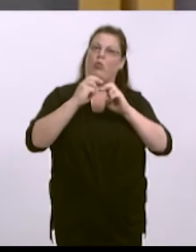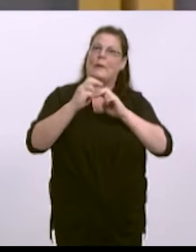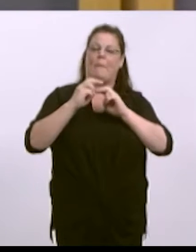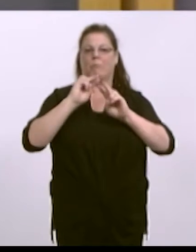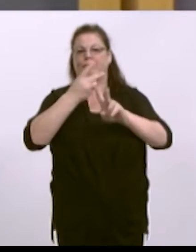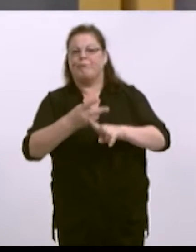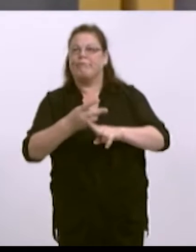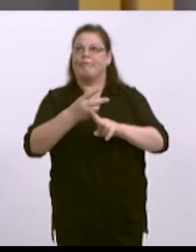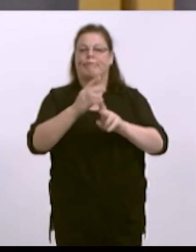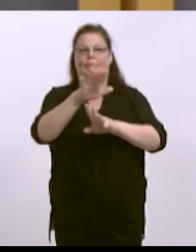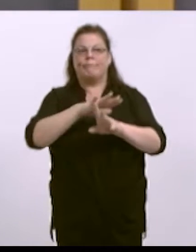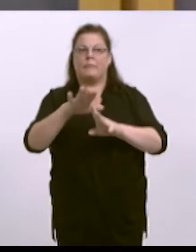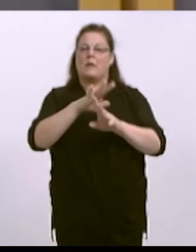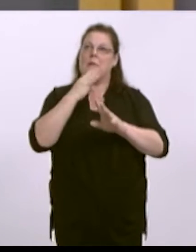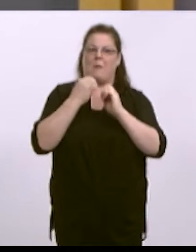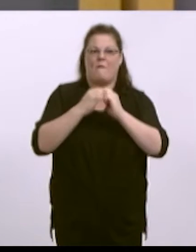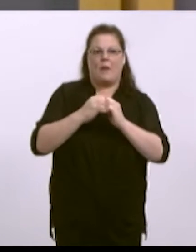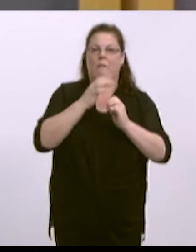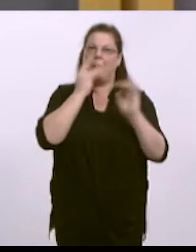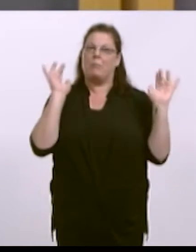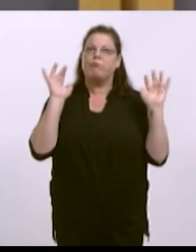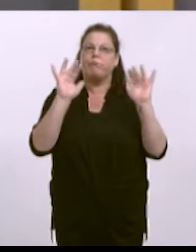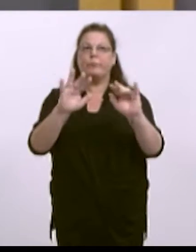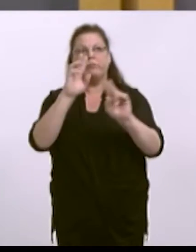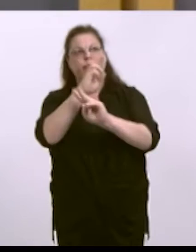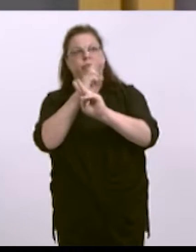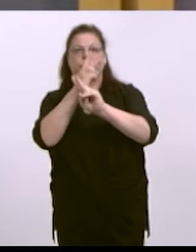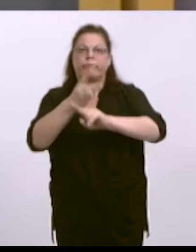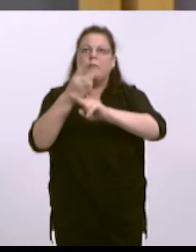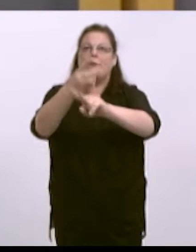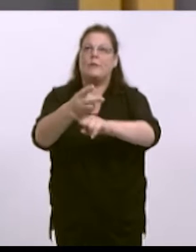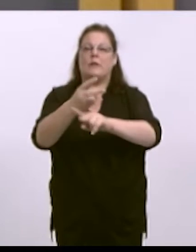the visitor economy to north-east Wales. I welcome the Welsh Labour manifesto commitment